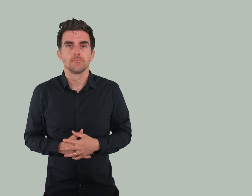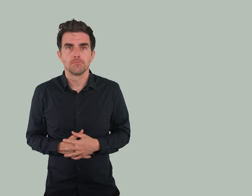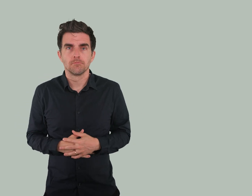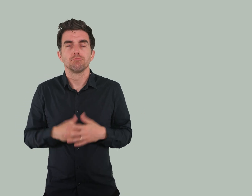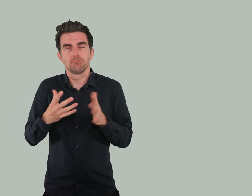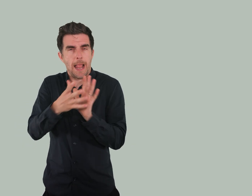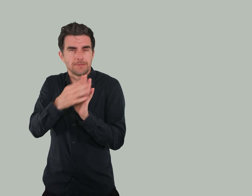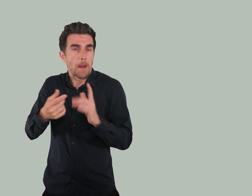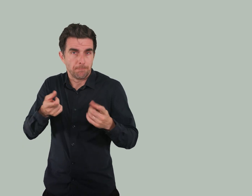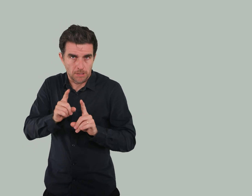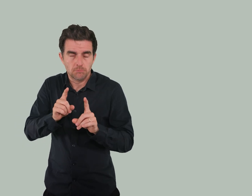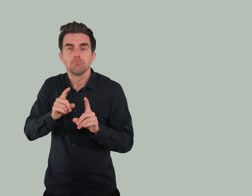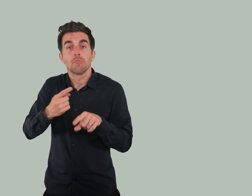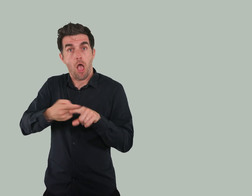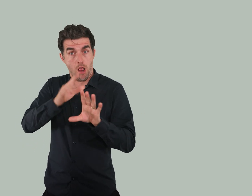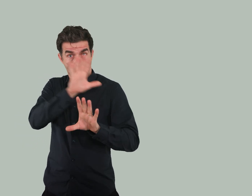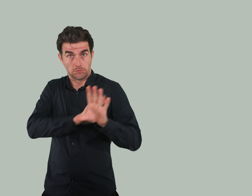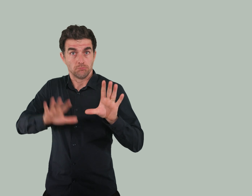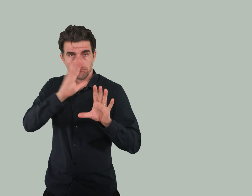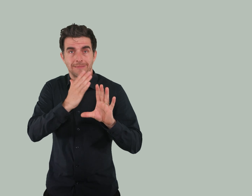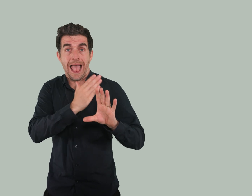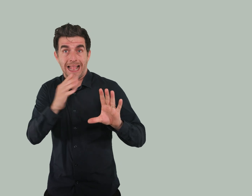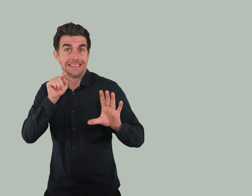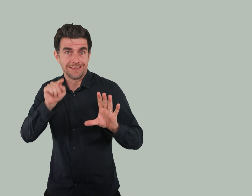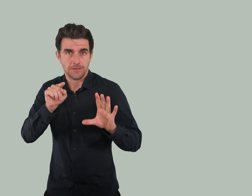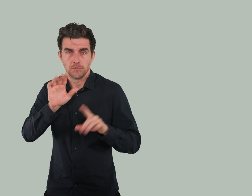Take the East of England.